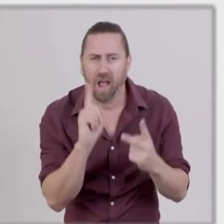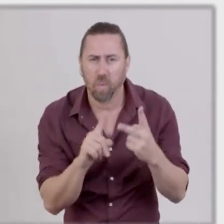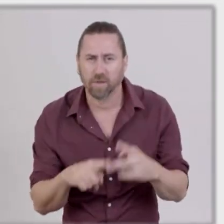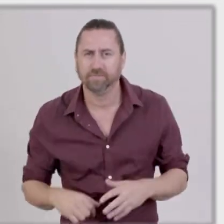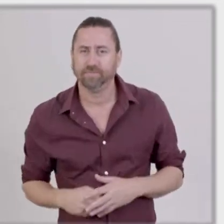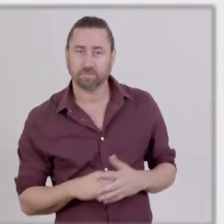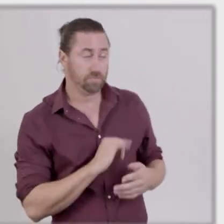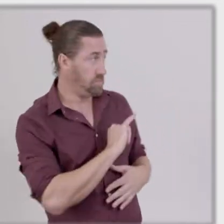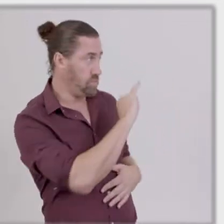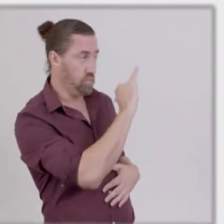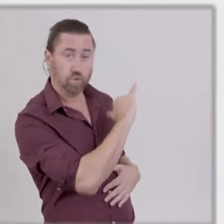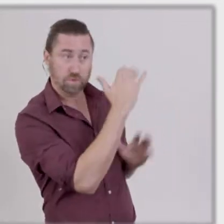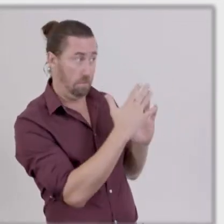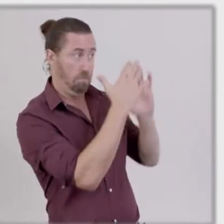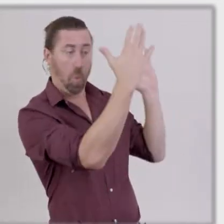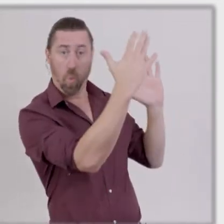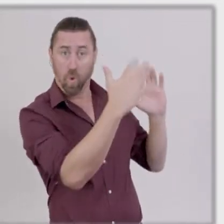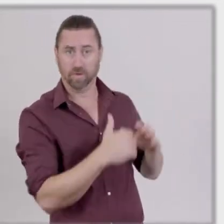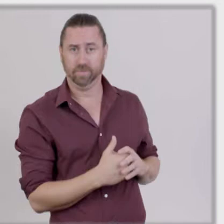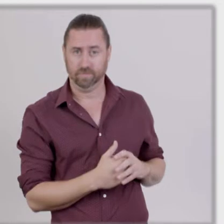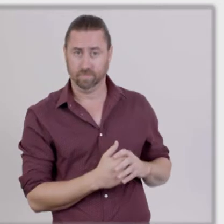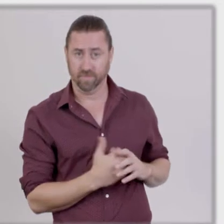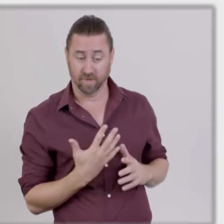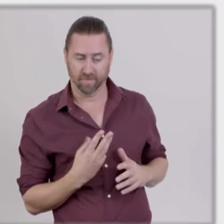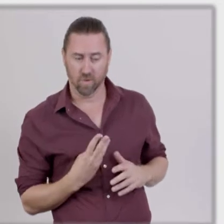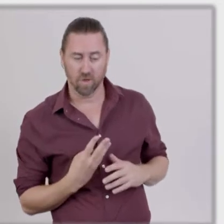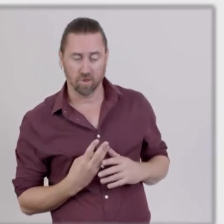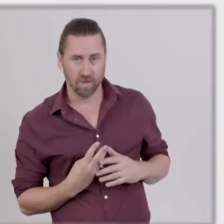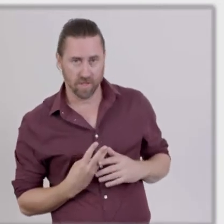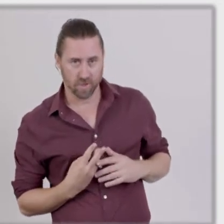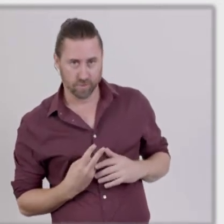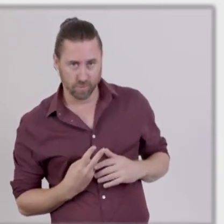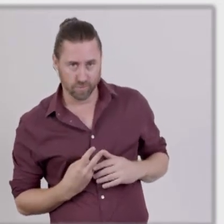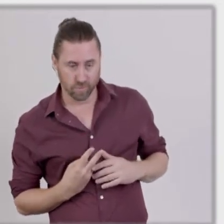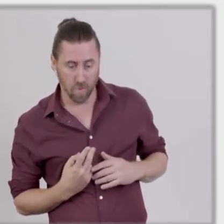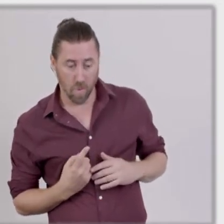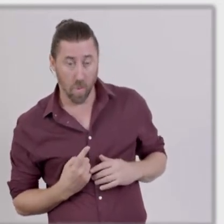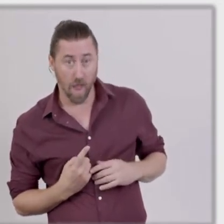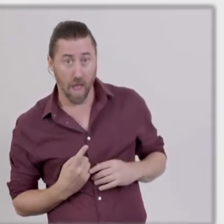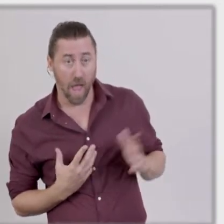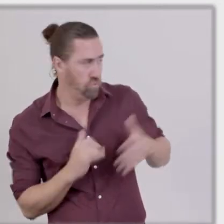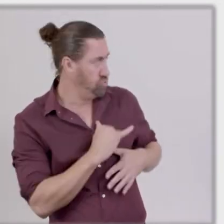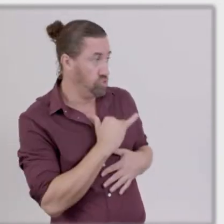Which fraction is greater? You ready? Five, four, three, two, one!